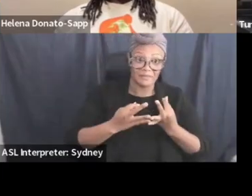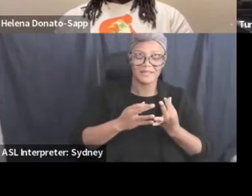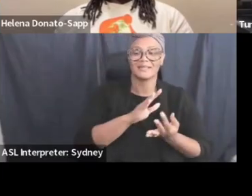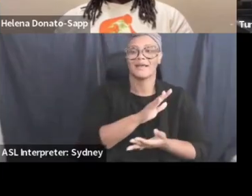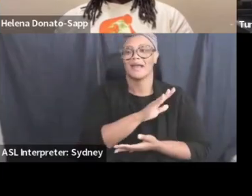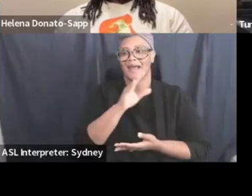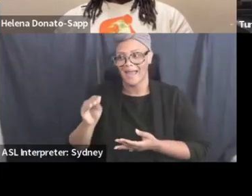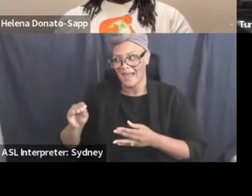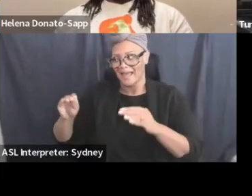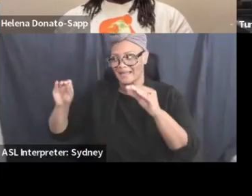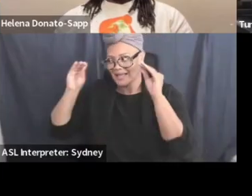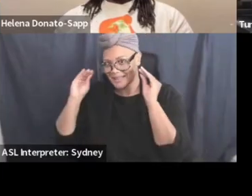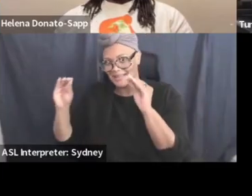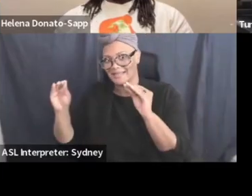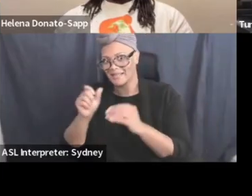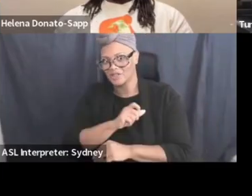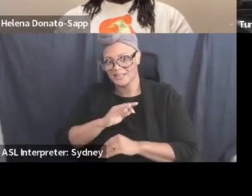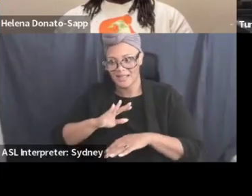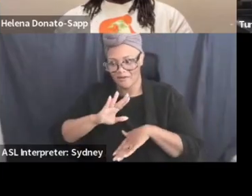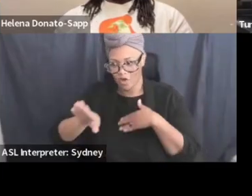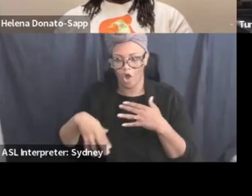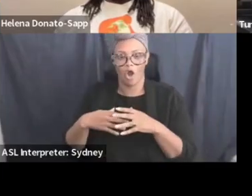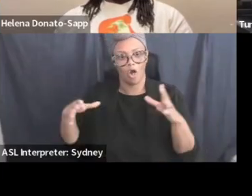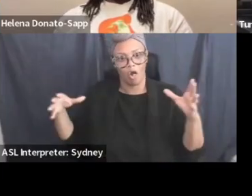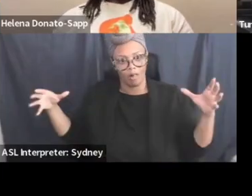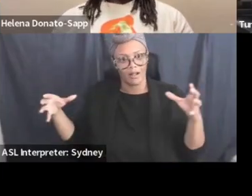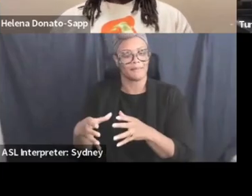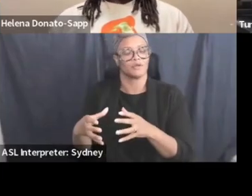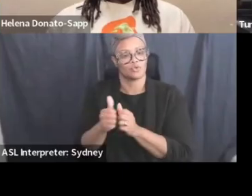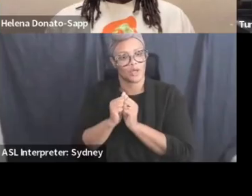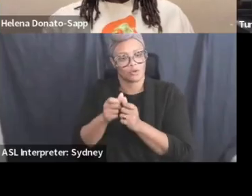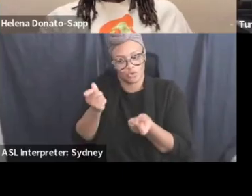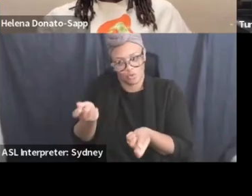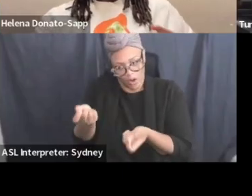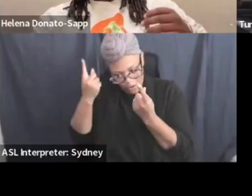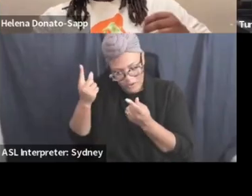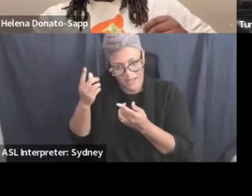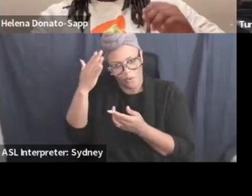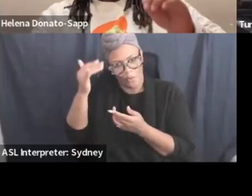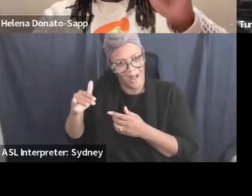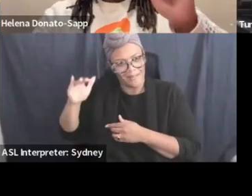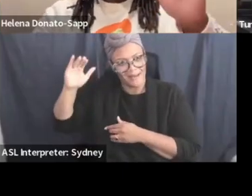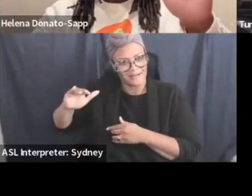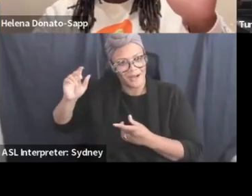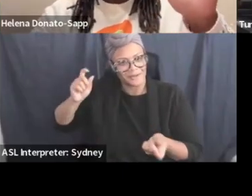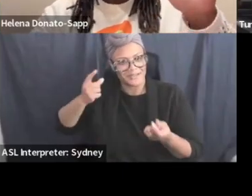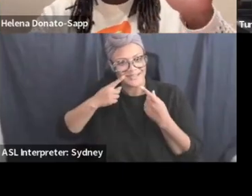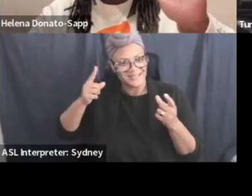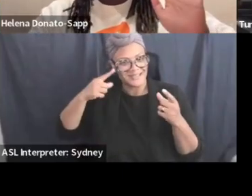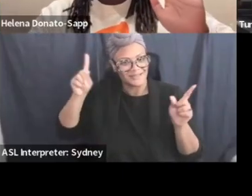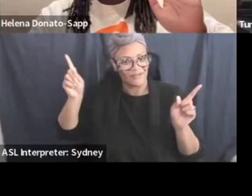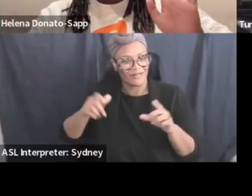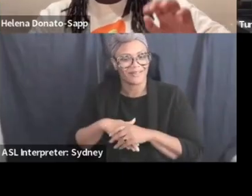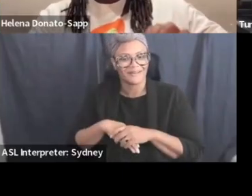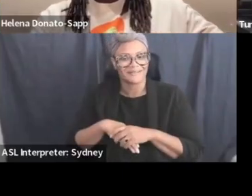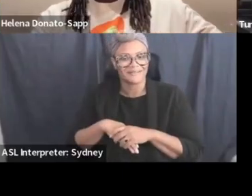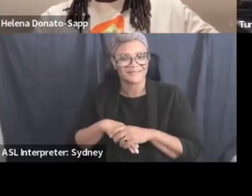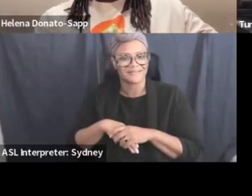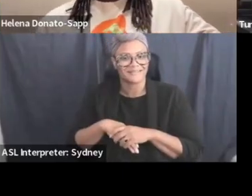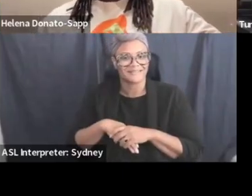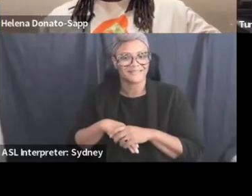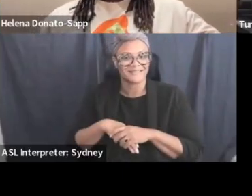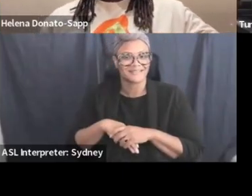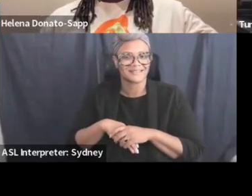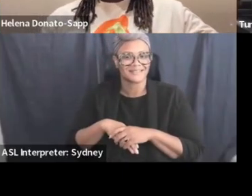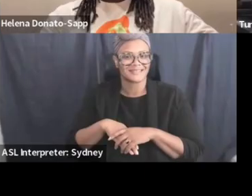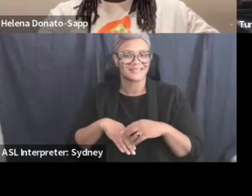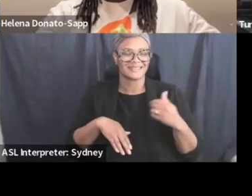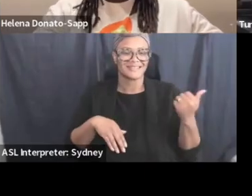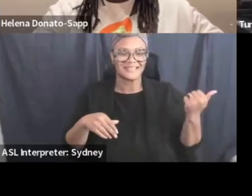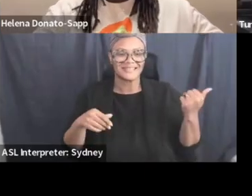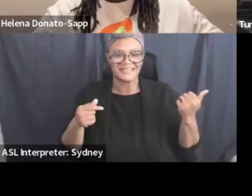understanding what makes that child successful. And I'll end with that. Can I go next? couse I have to go to class.